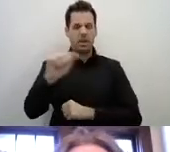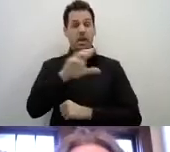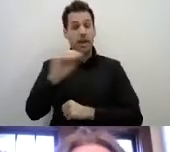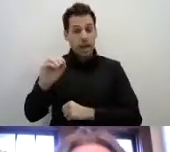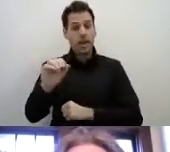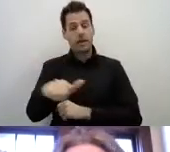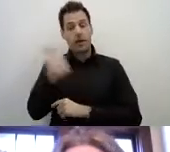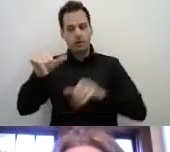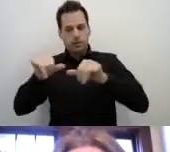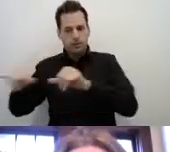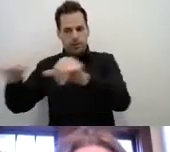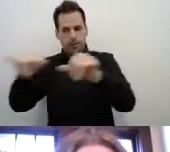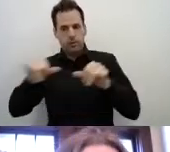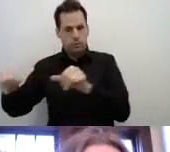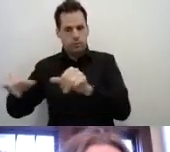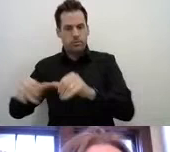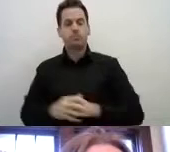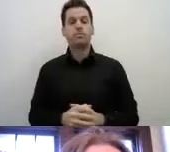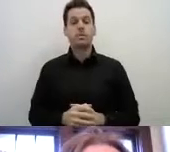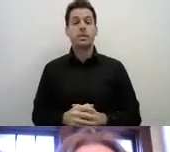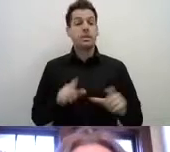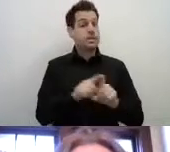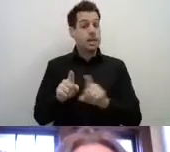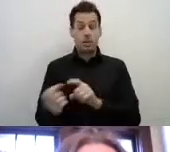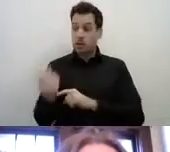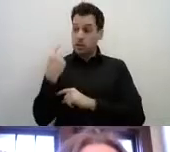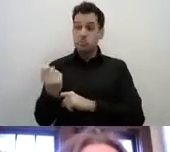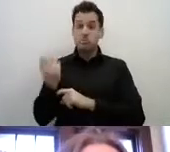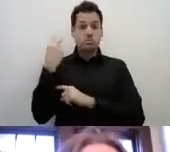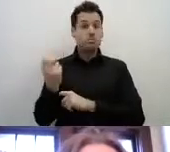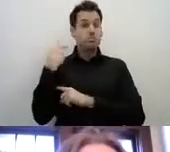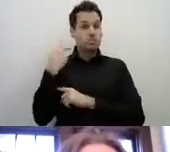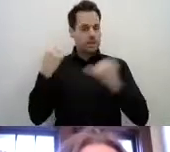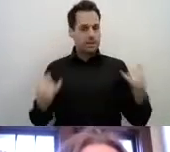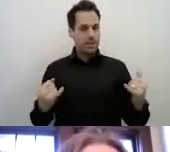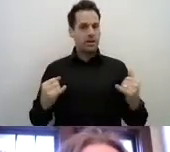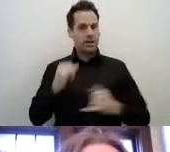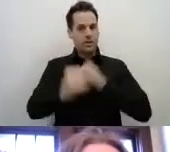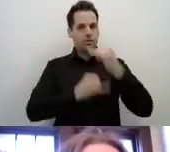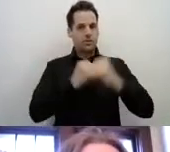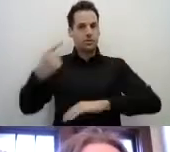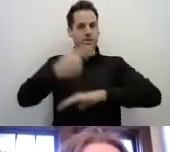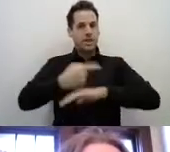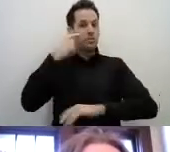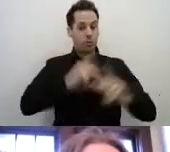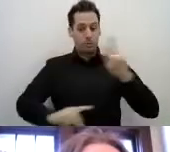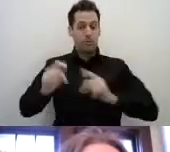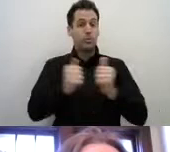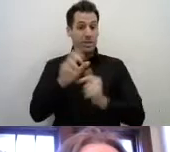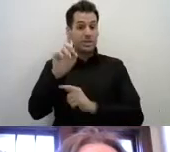uh as in previous years today on the international day of persons with disabilities we're happy to to